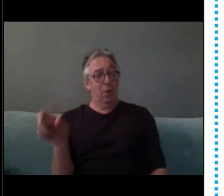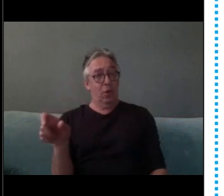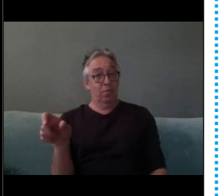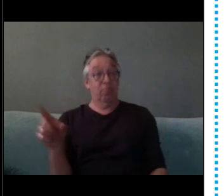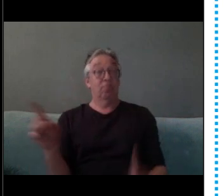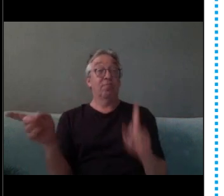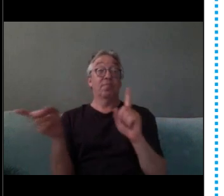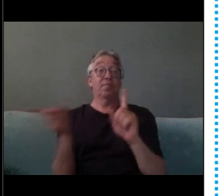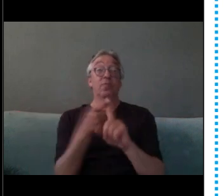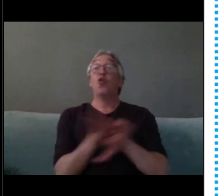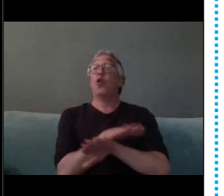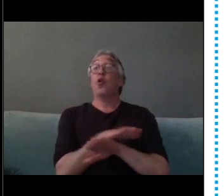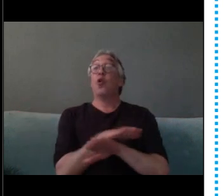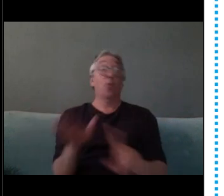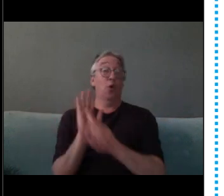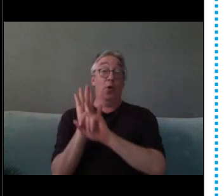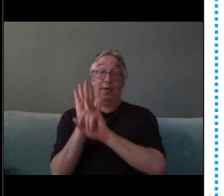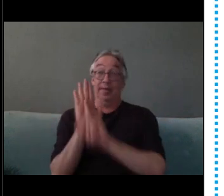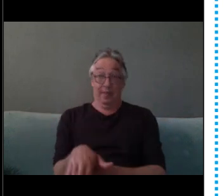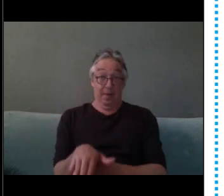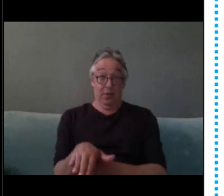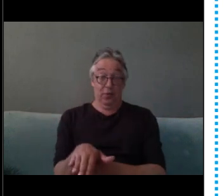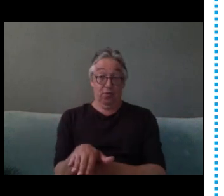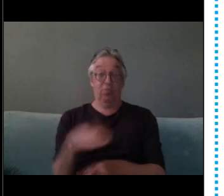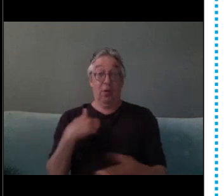to access the transport equally as other passengers.